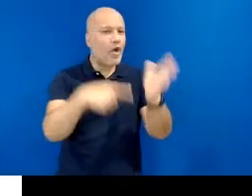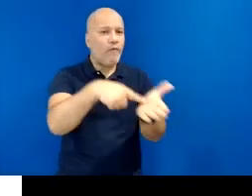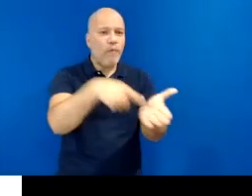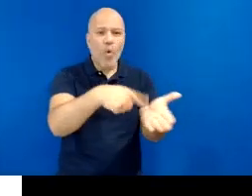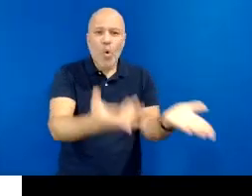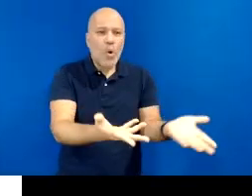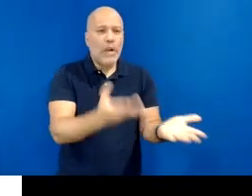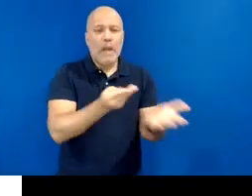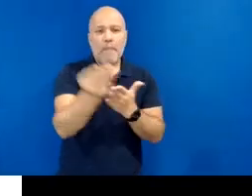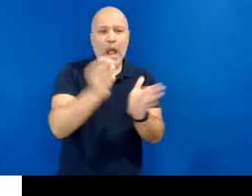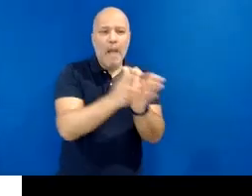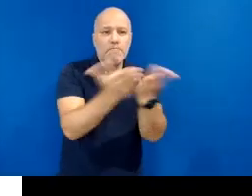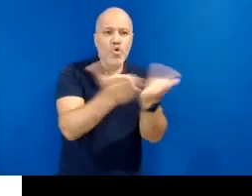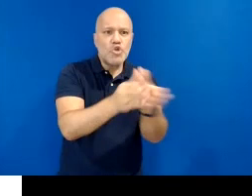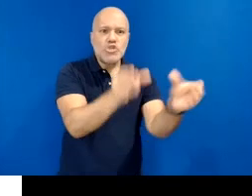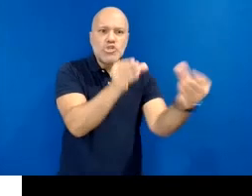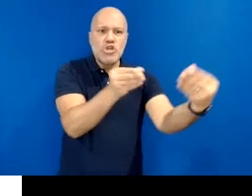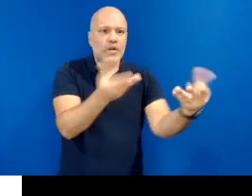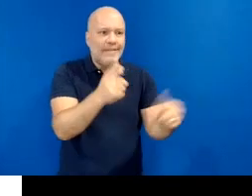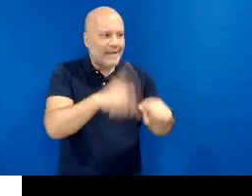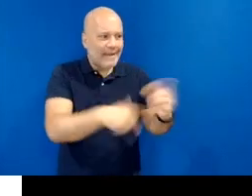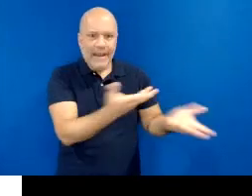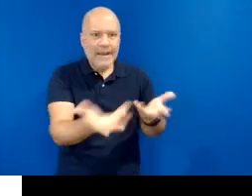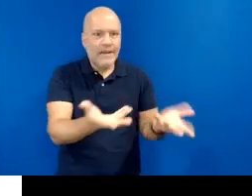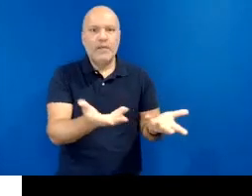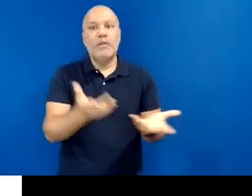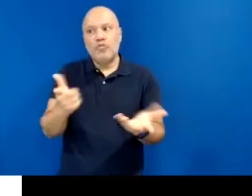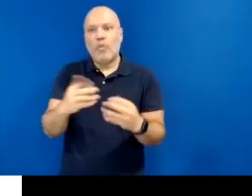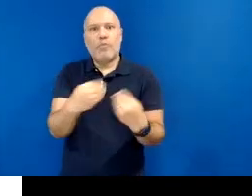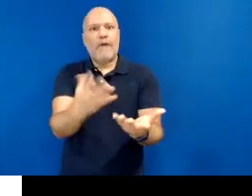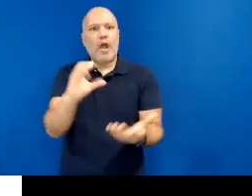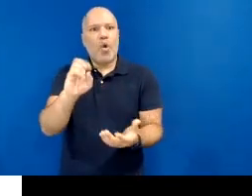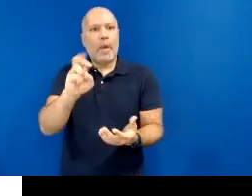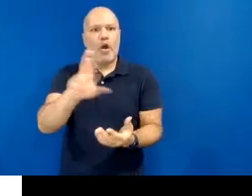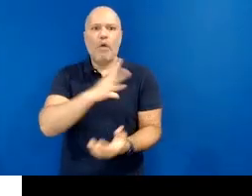and the state of California, but all over our country, the world. It just makes so much sense.